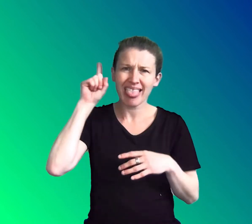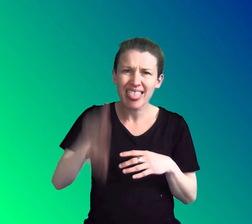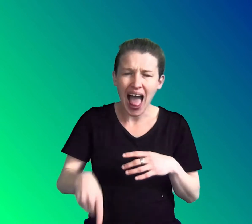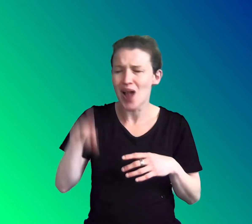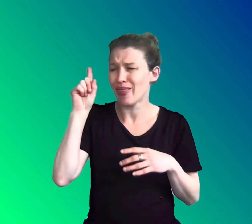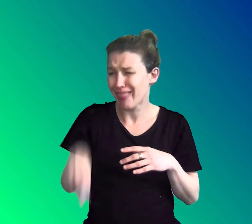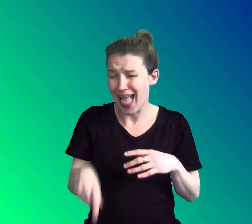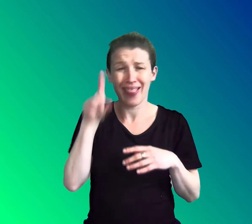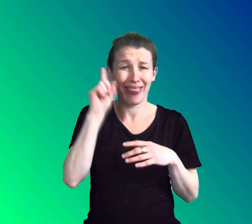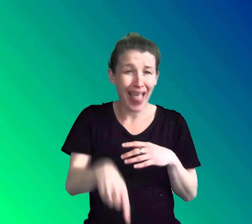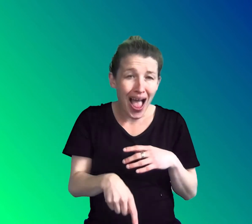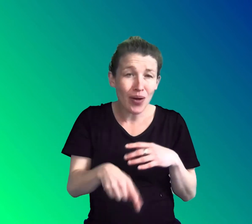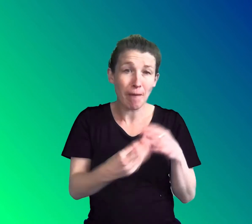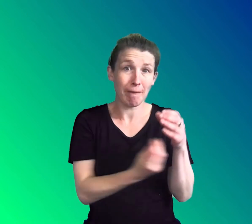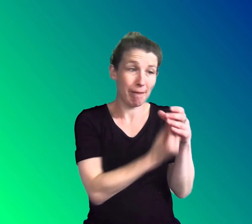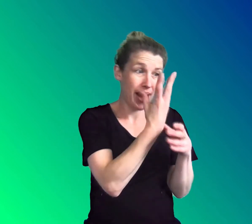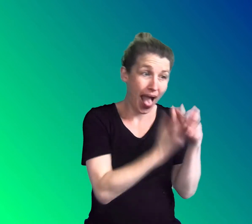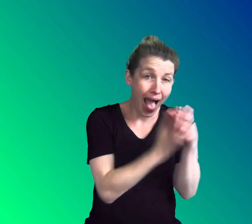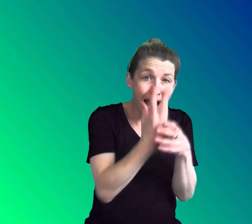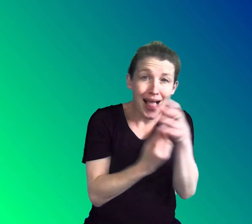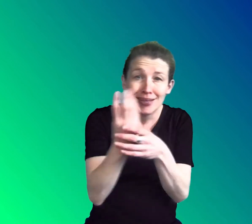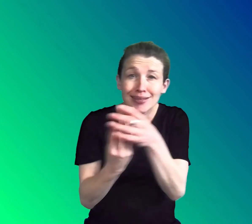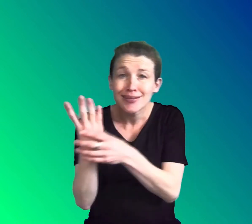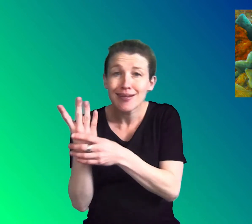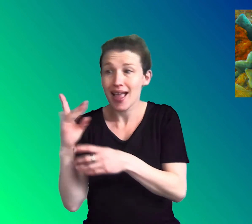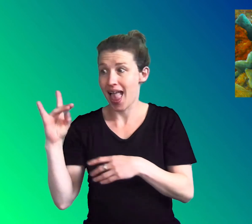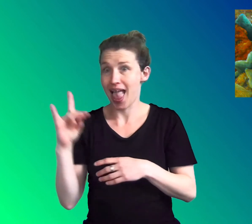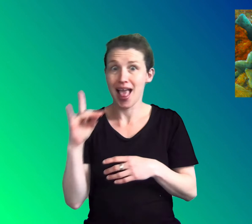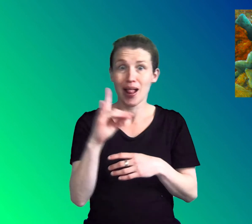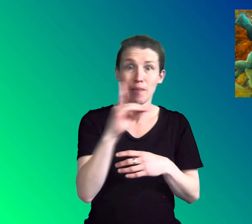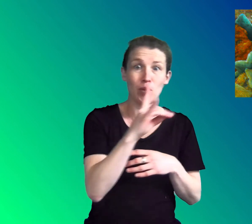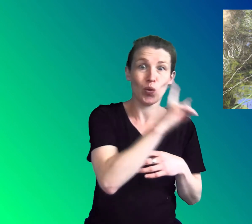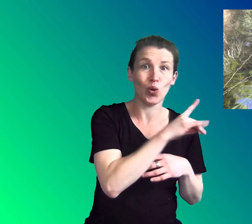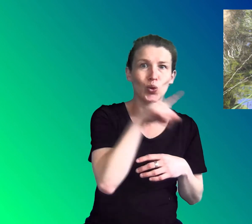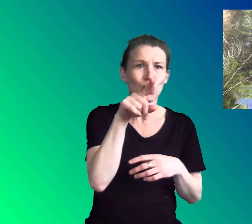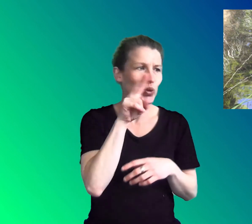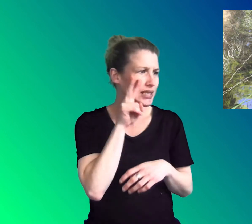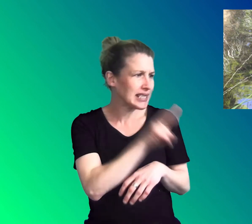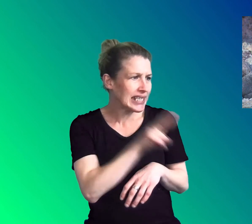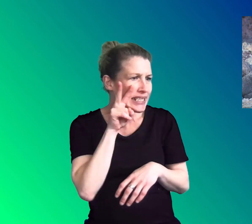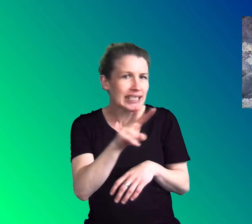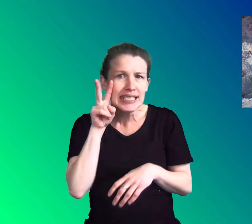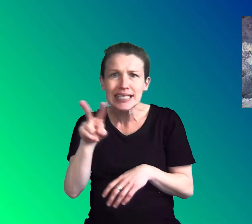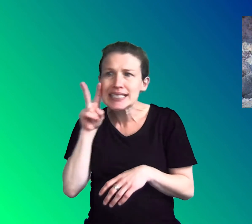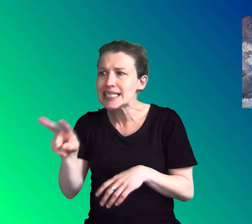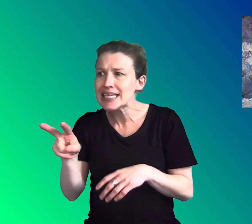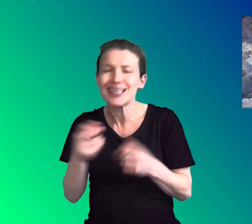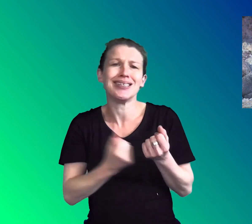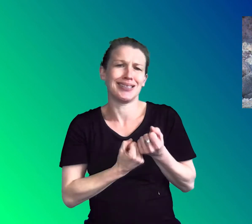of unique species of plants and animals that you can see and support.